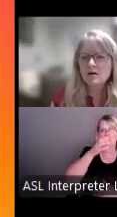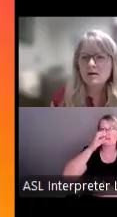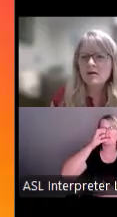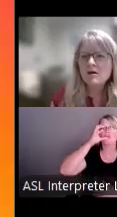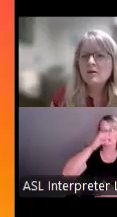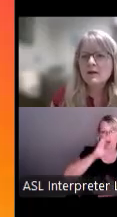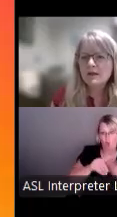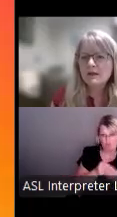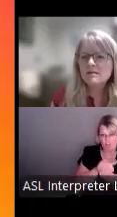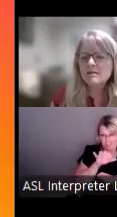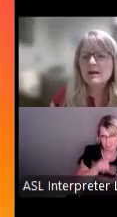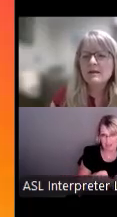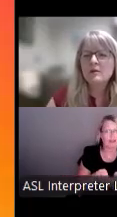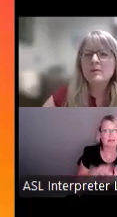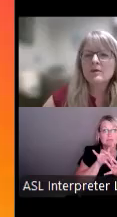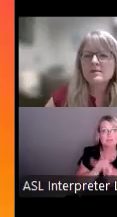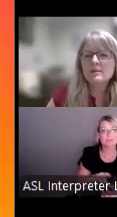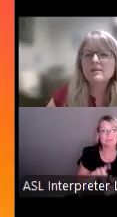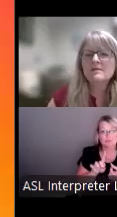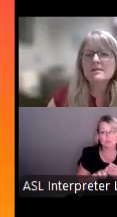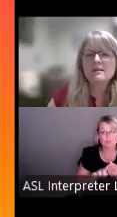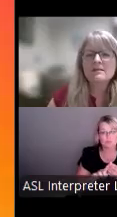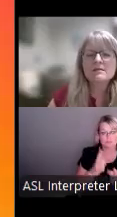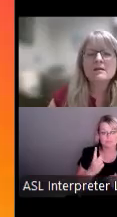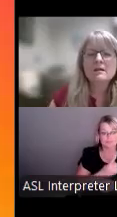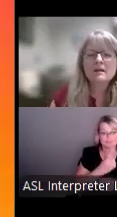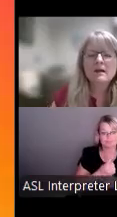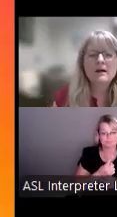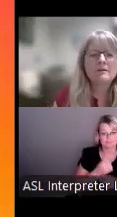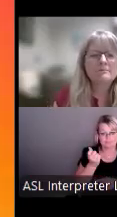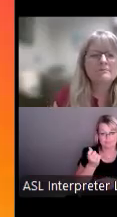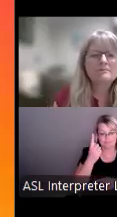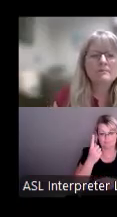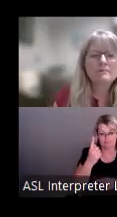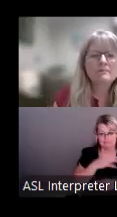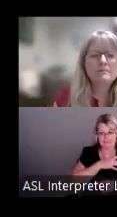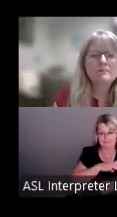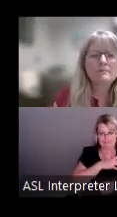are related to that proprioceptive sense, you think